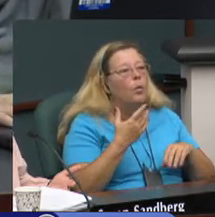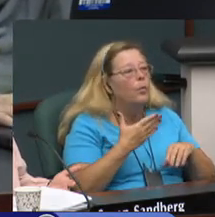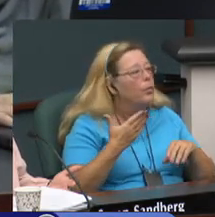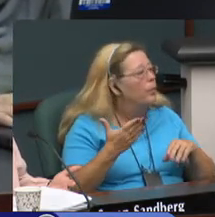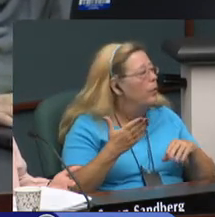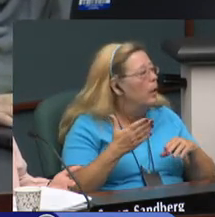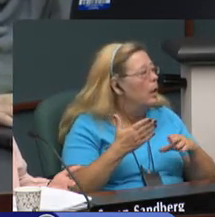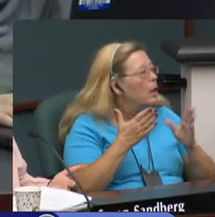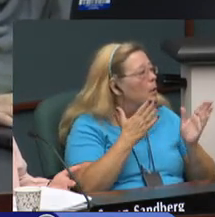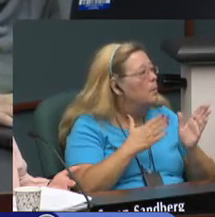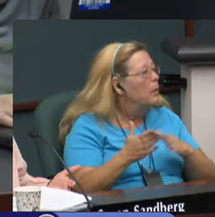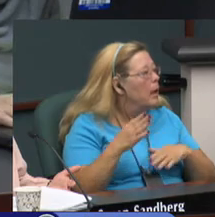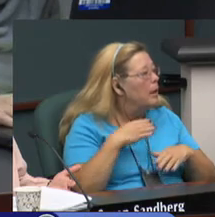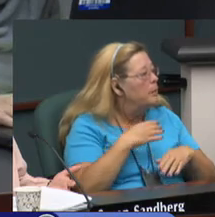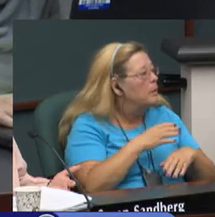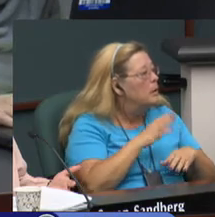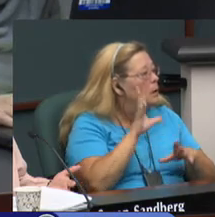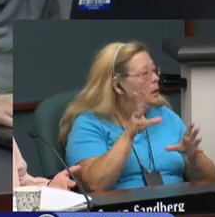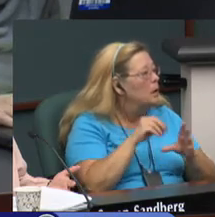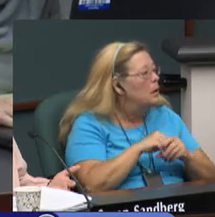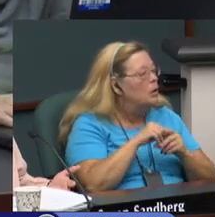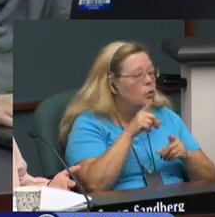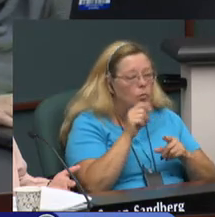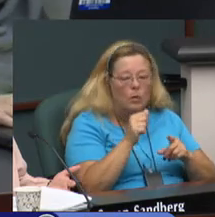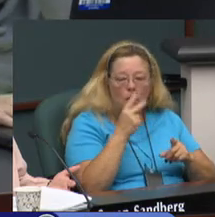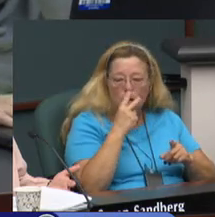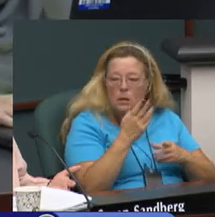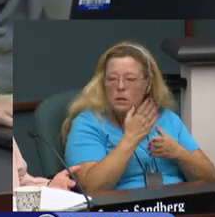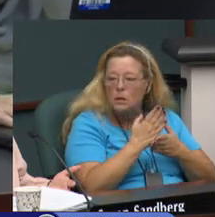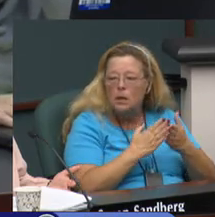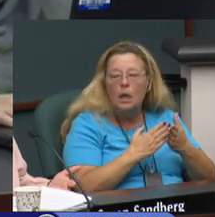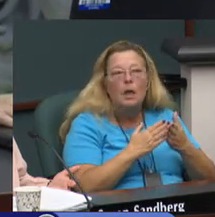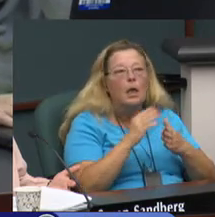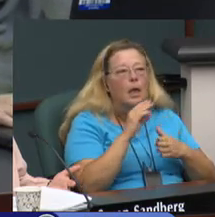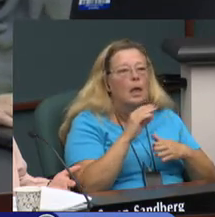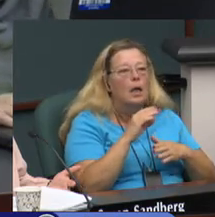Commission included in this as you can see some of the methodology that we we